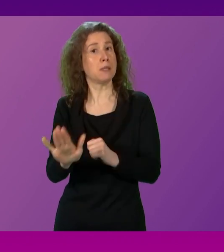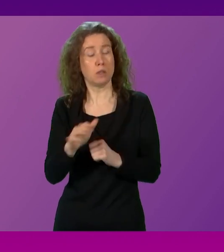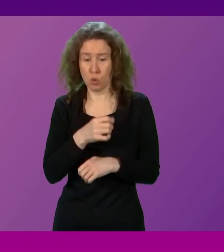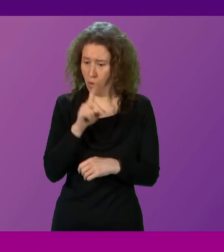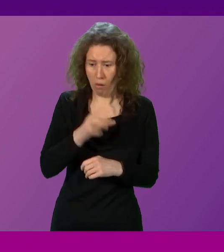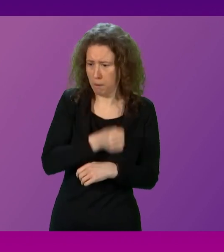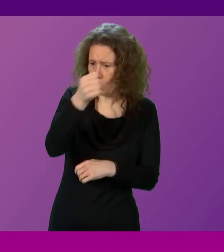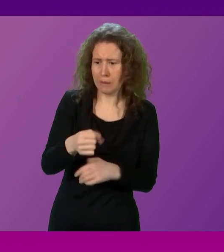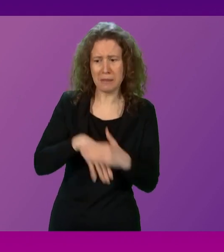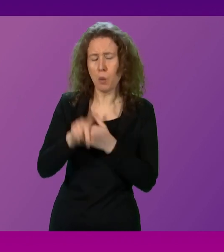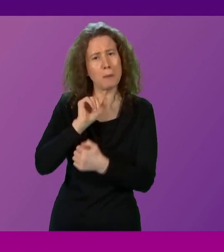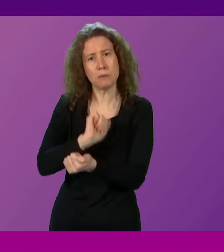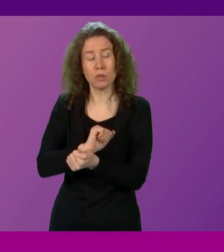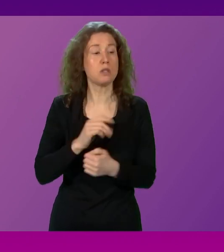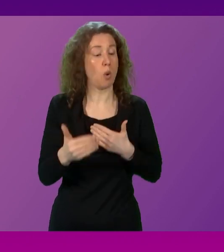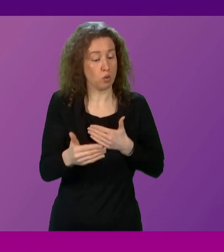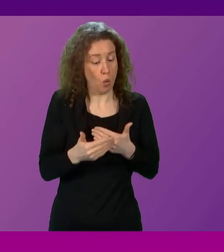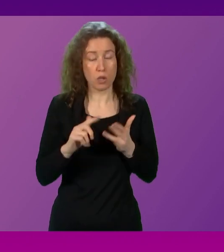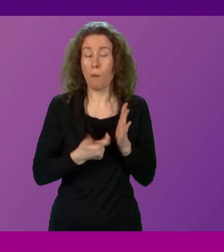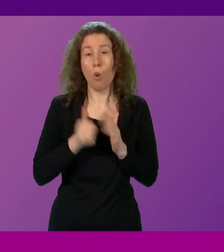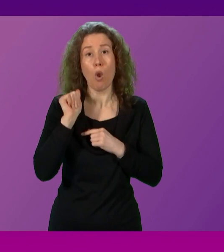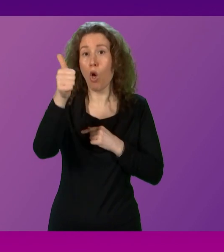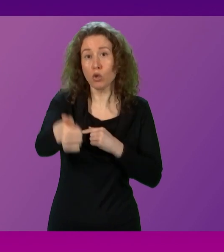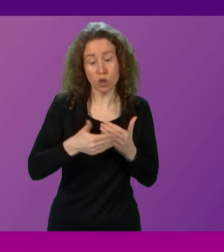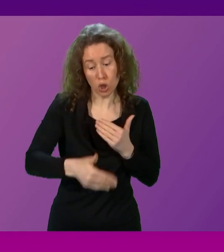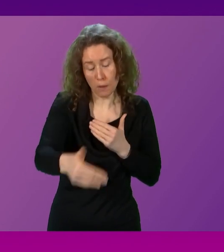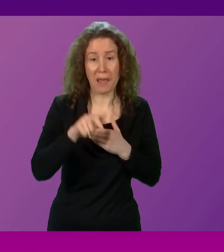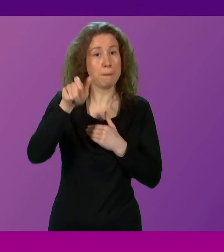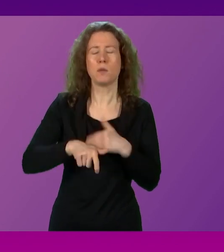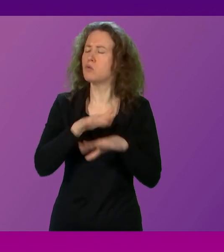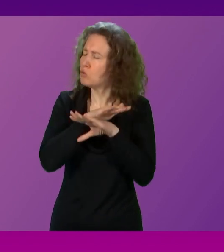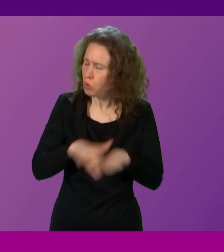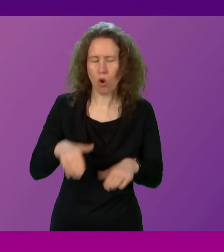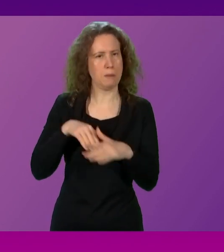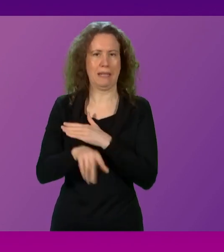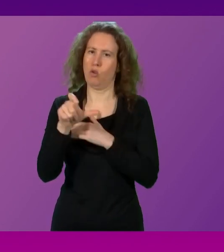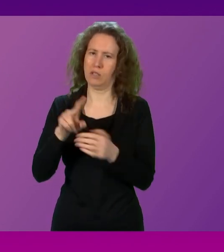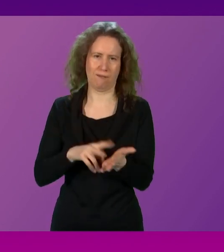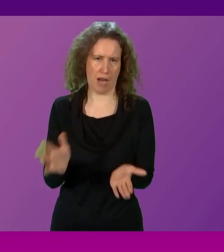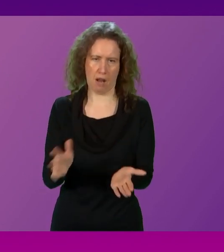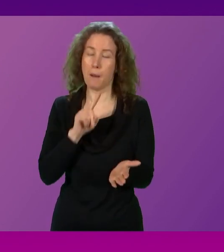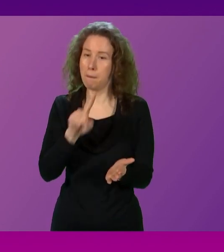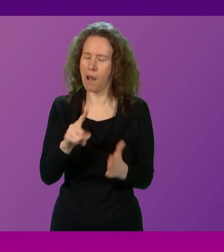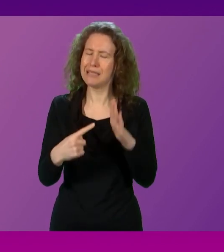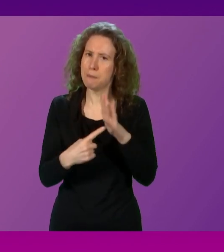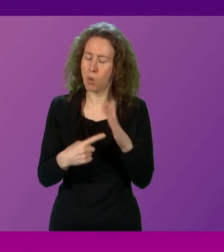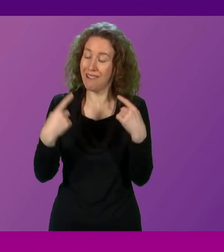that, either in the short term or in the long term, this prisoner is not going to be in Cornton Vale, but it is important to allow the Scottish Prison